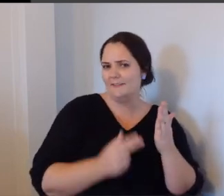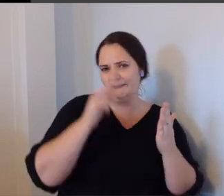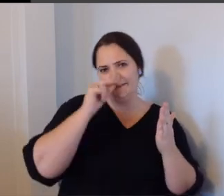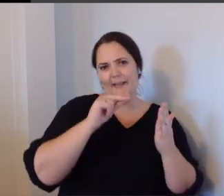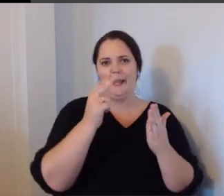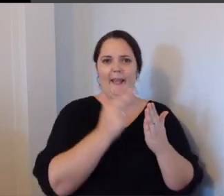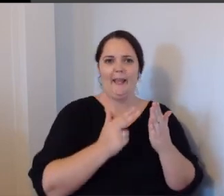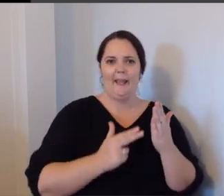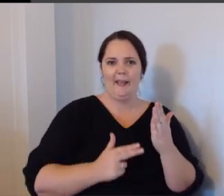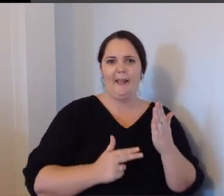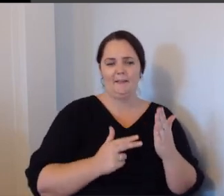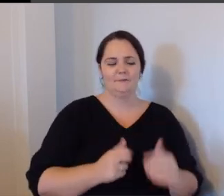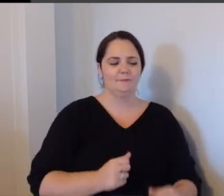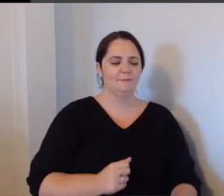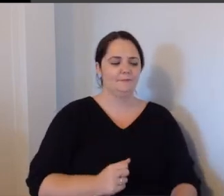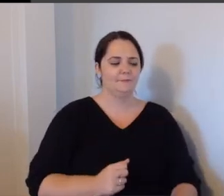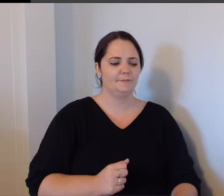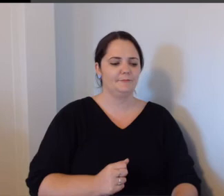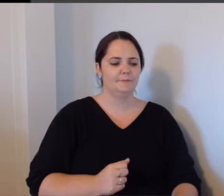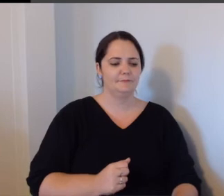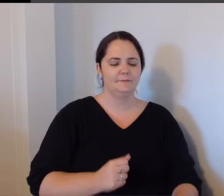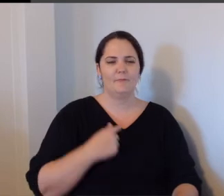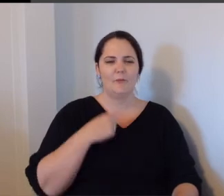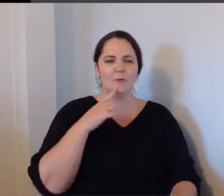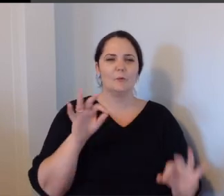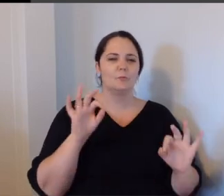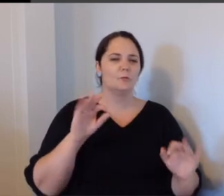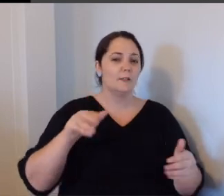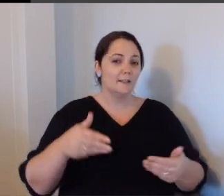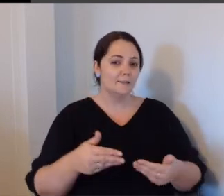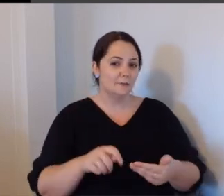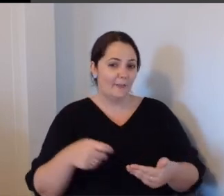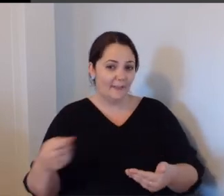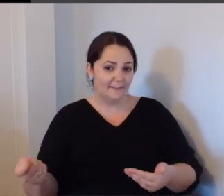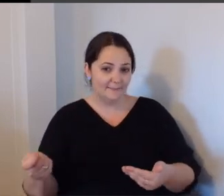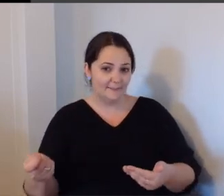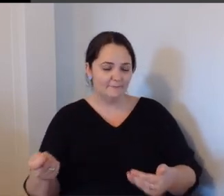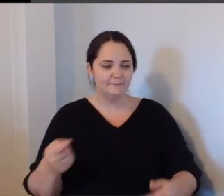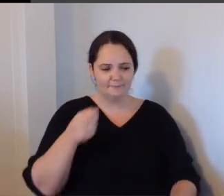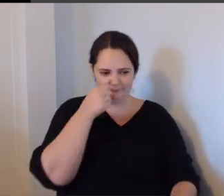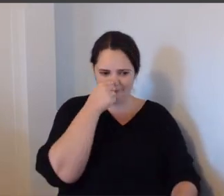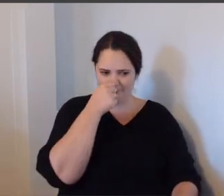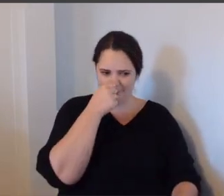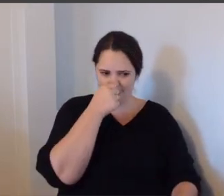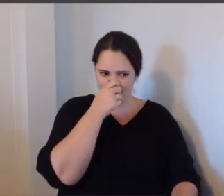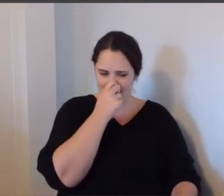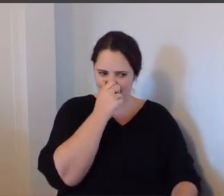a great entree into the next section the vexed relationship between gender and genius. So the